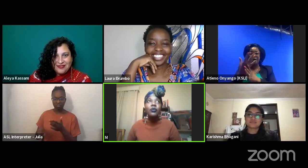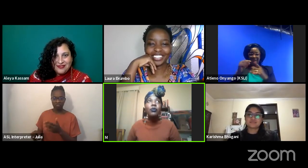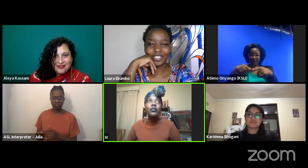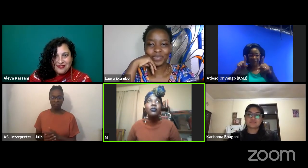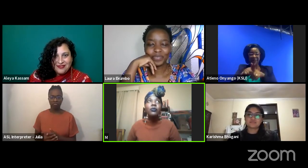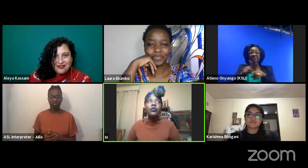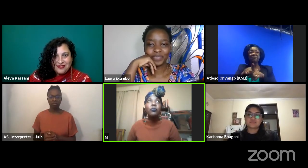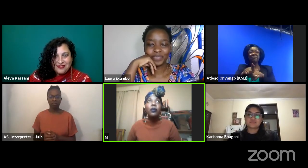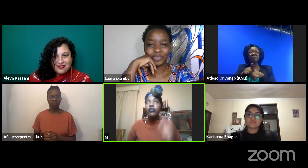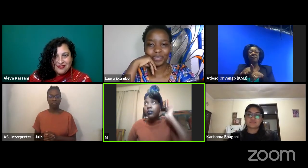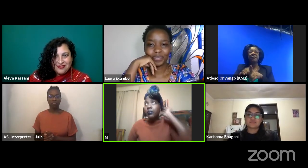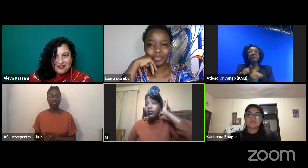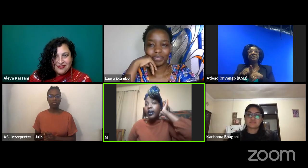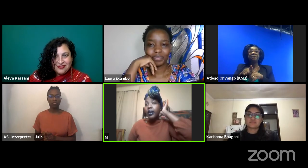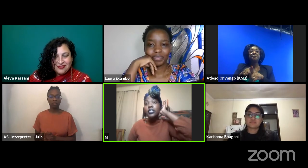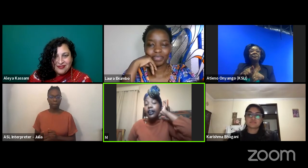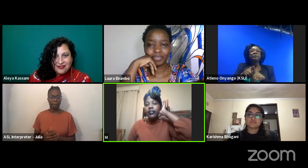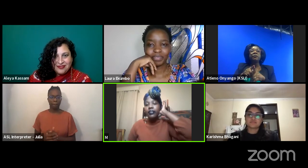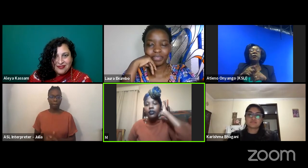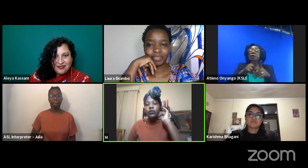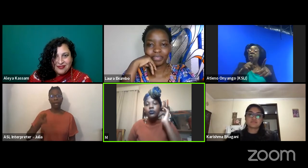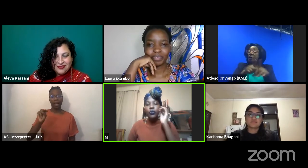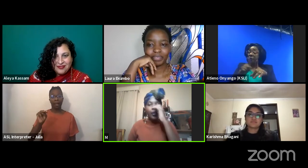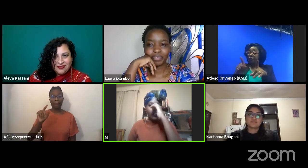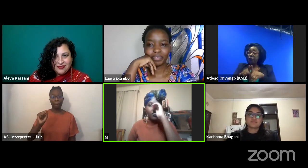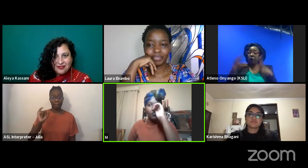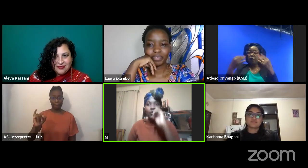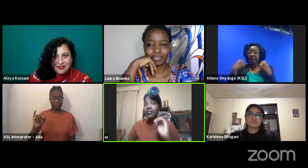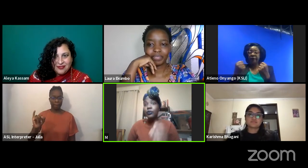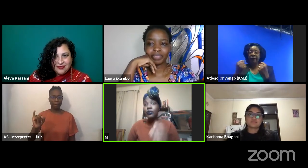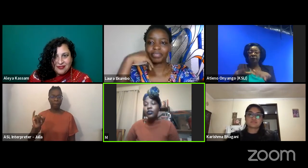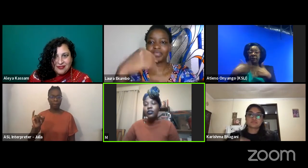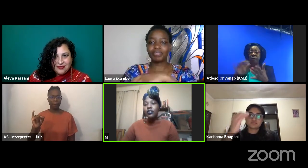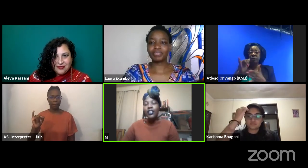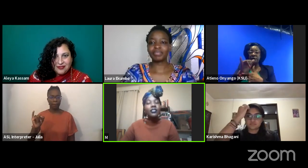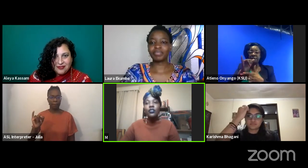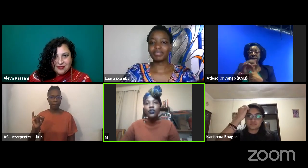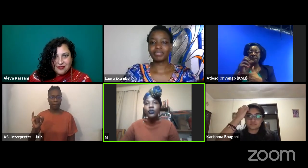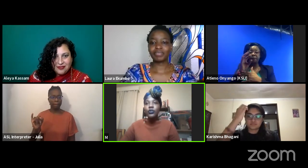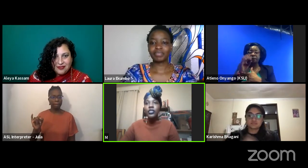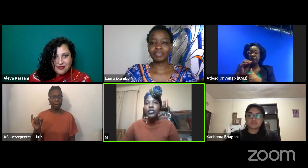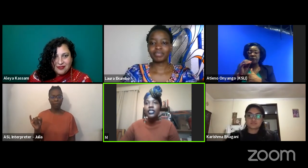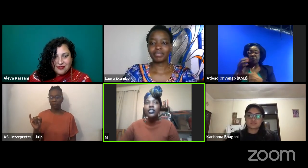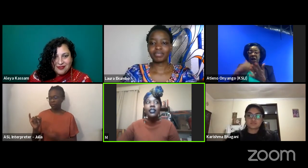Now what was so powerful about MTI? I think was we have not, what is a musical? I still don't know, two years later